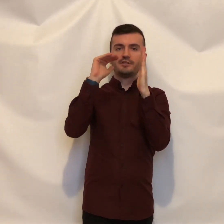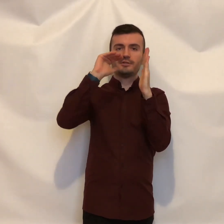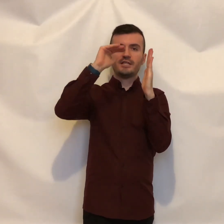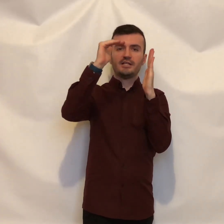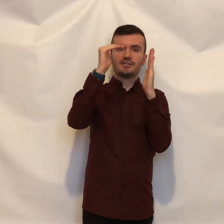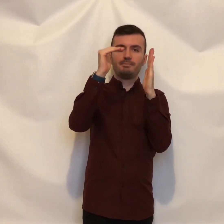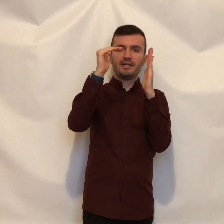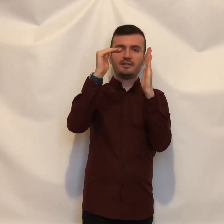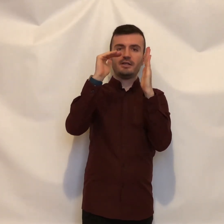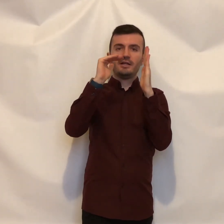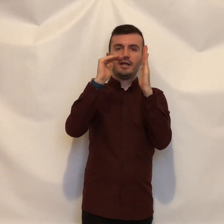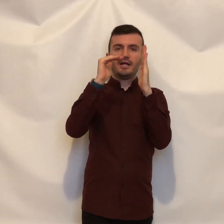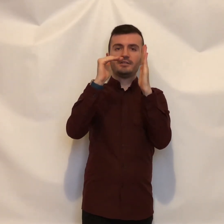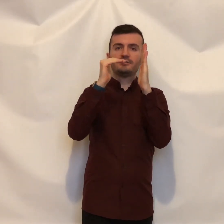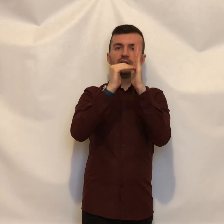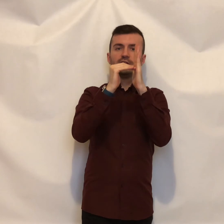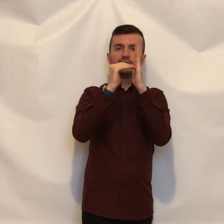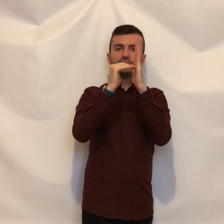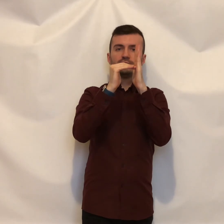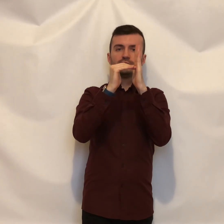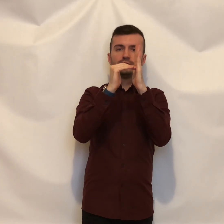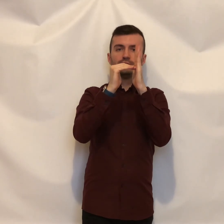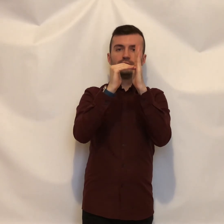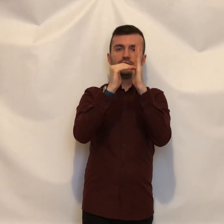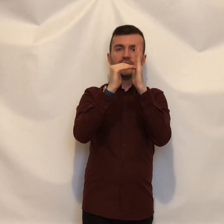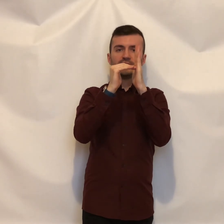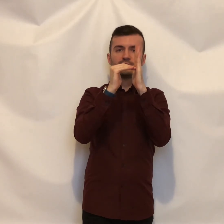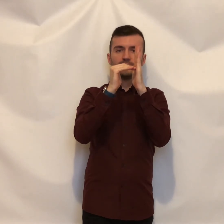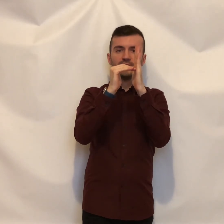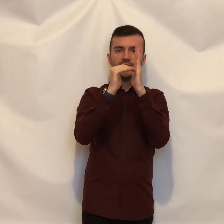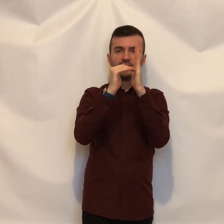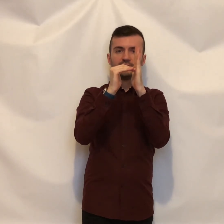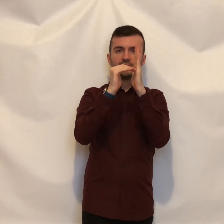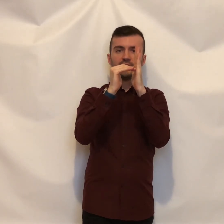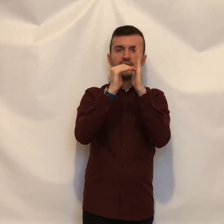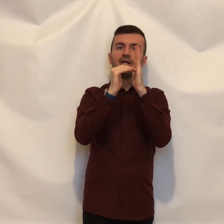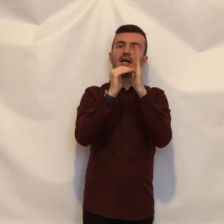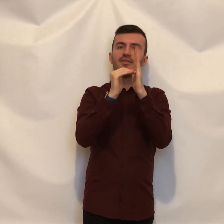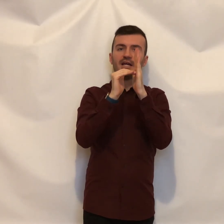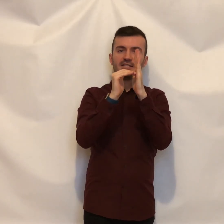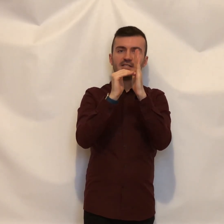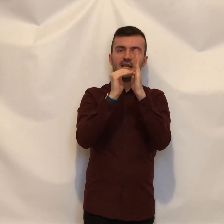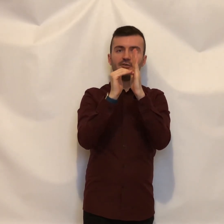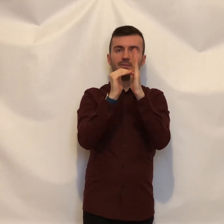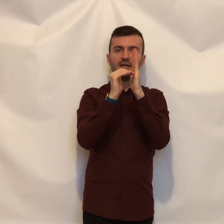and you attach a bent hand to the less dominant hand and that is the alphabet